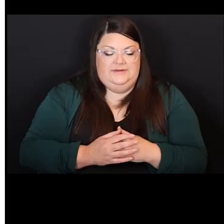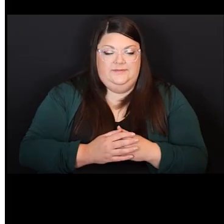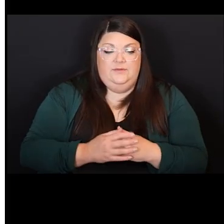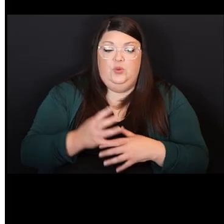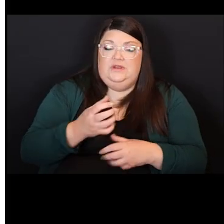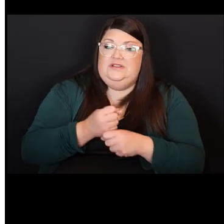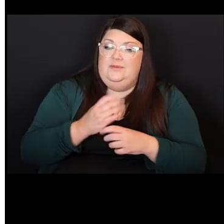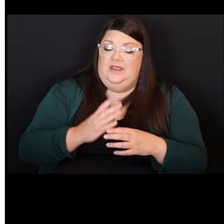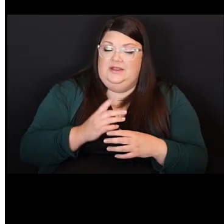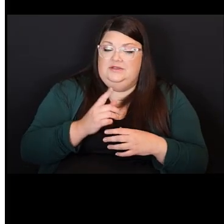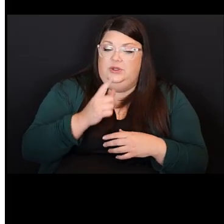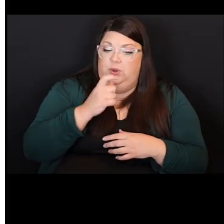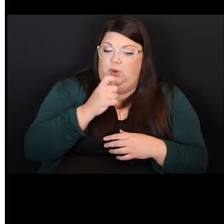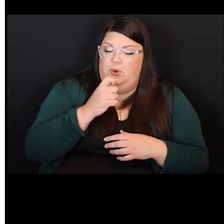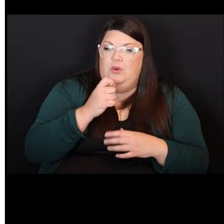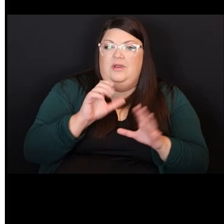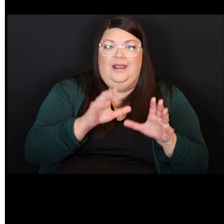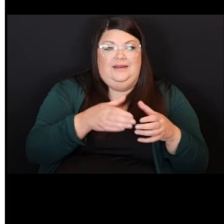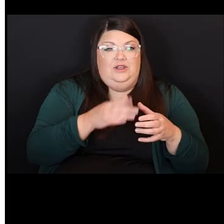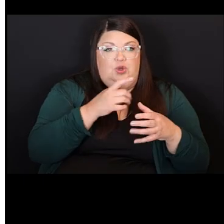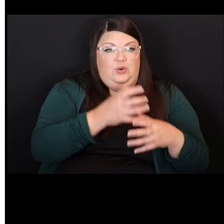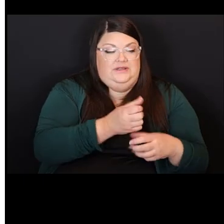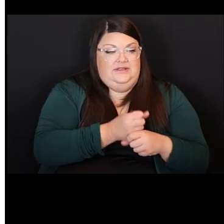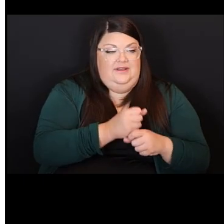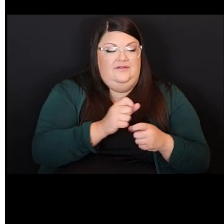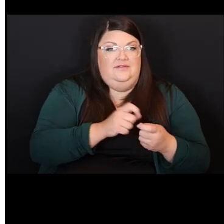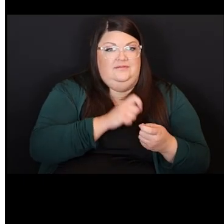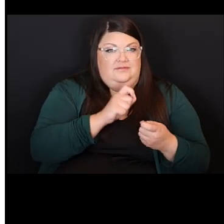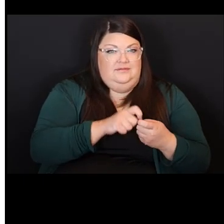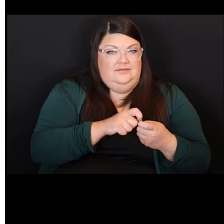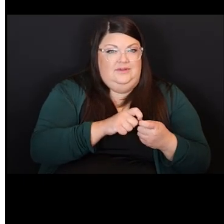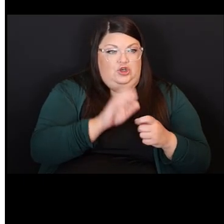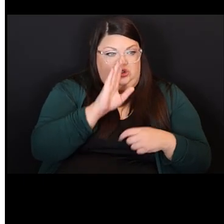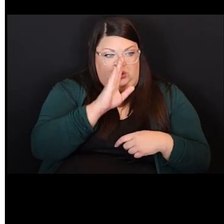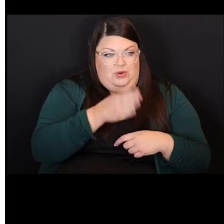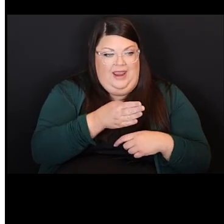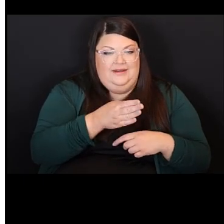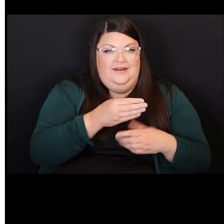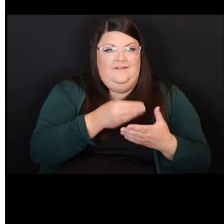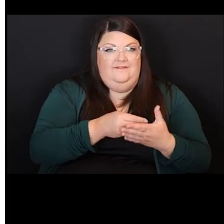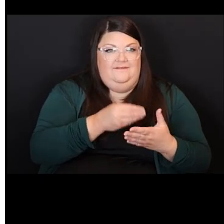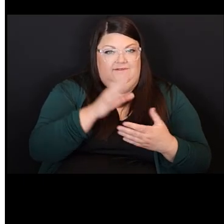Recipients are entities that receive direct Federal funding.